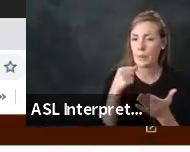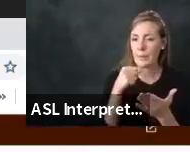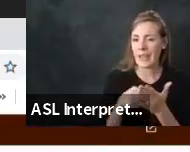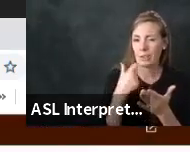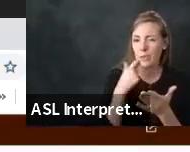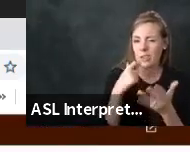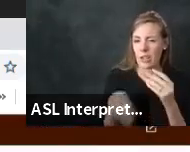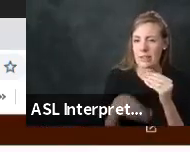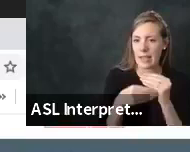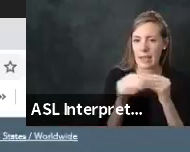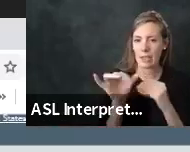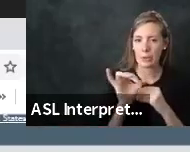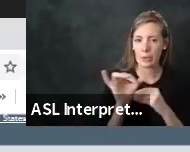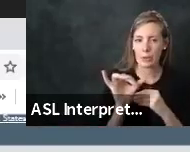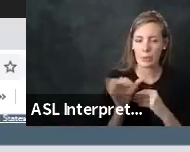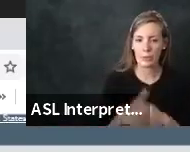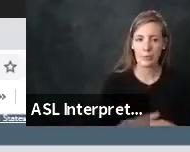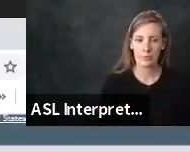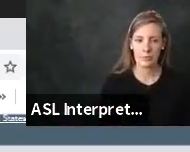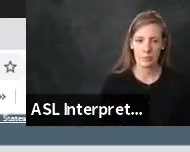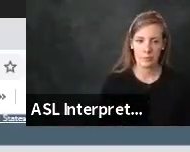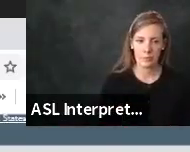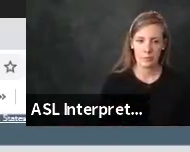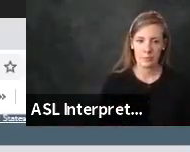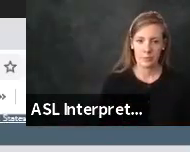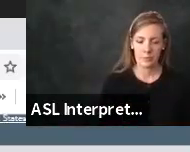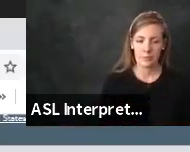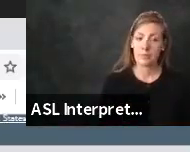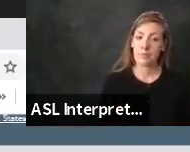And so this page is nice for an Ata glance